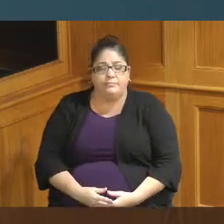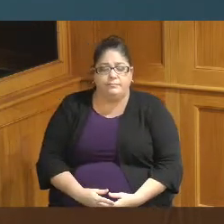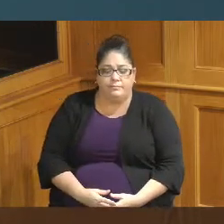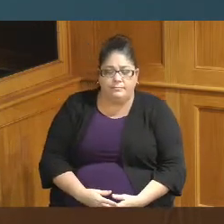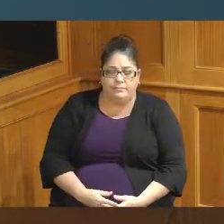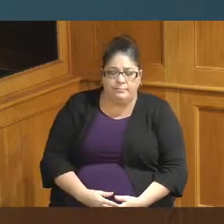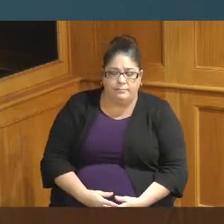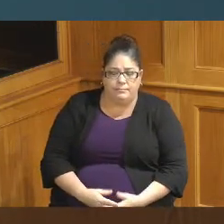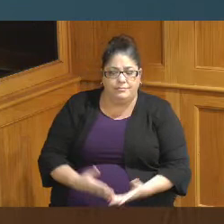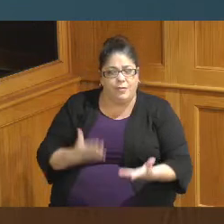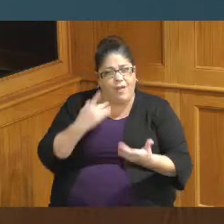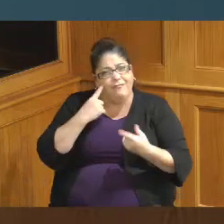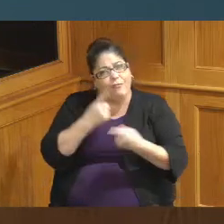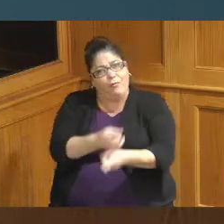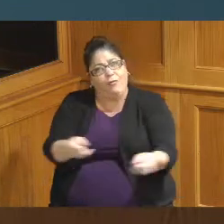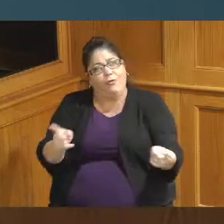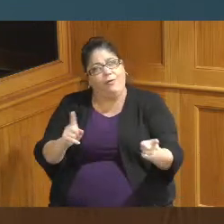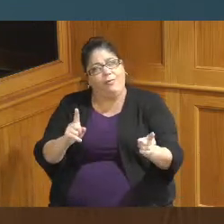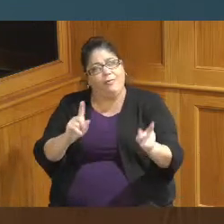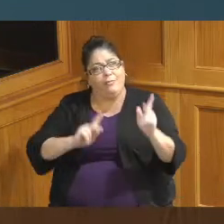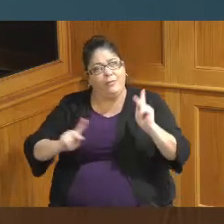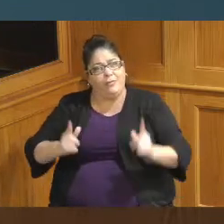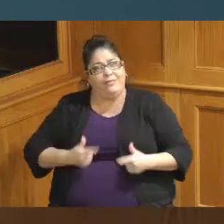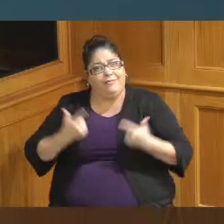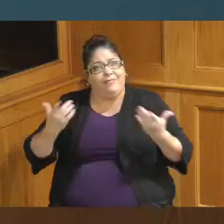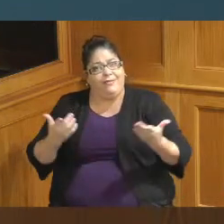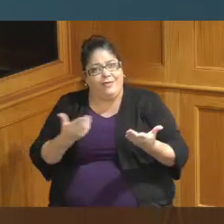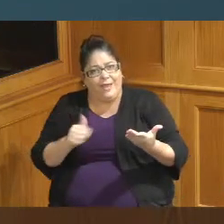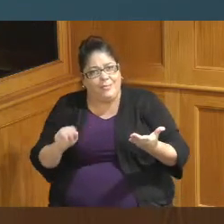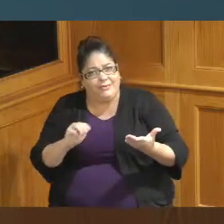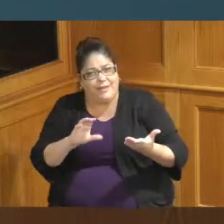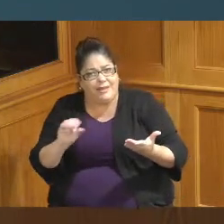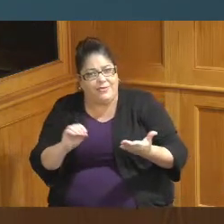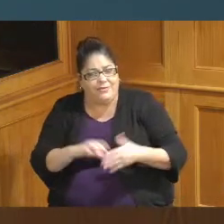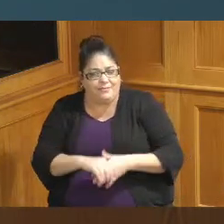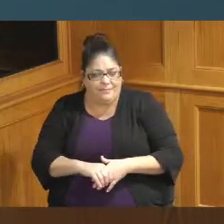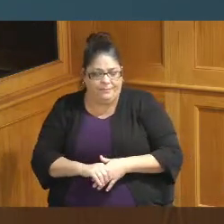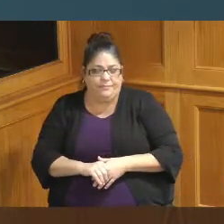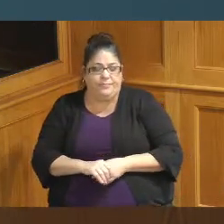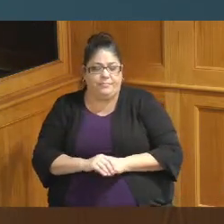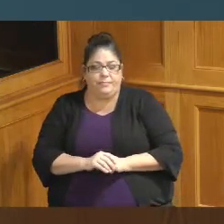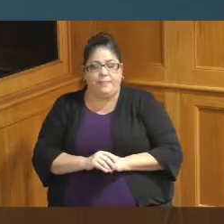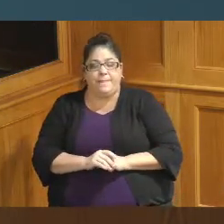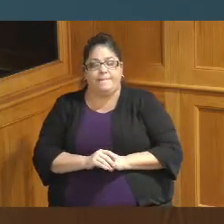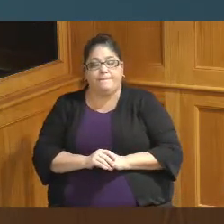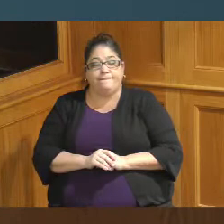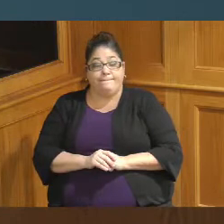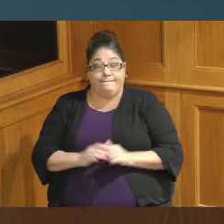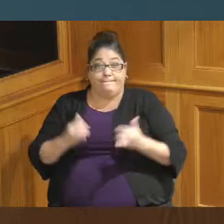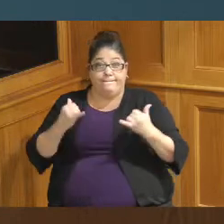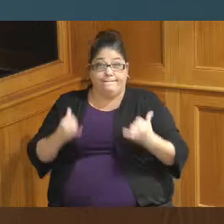the citizens of Hamilton County so I just wanted to say that as we're going into the budget process